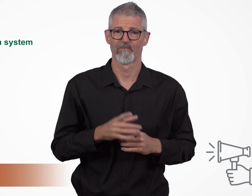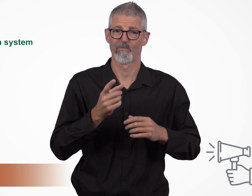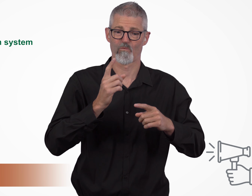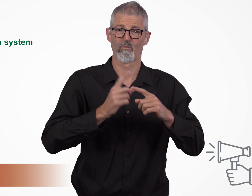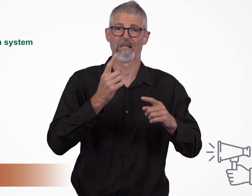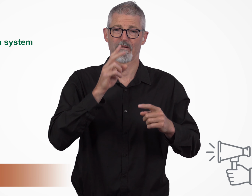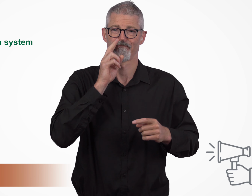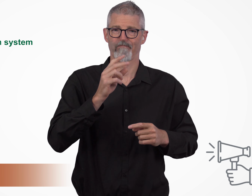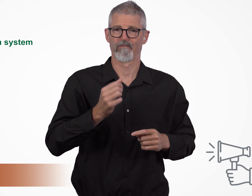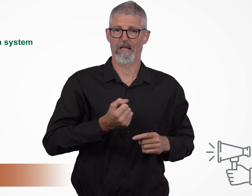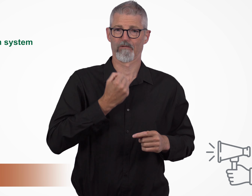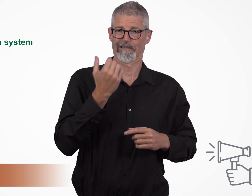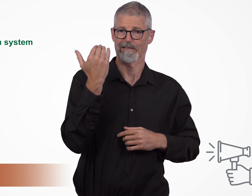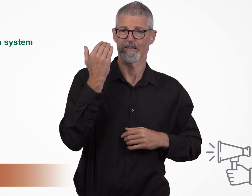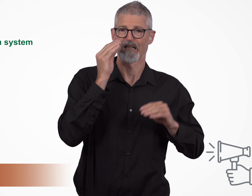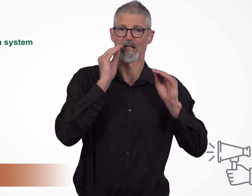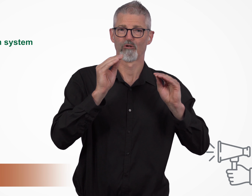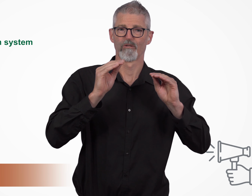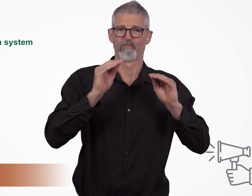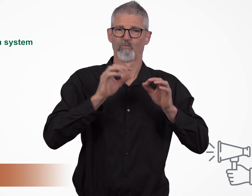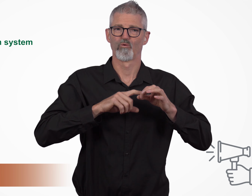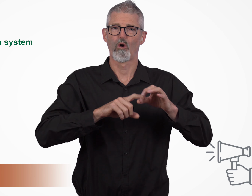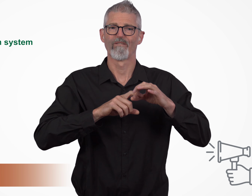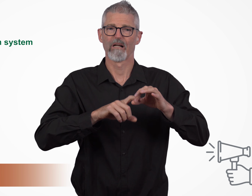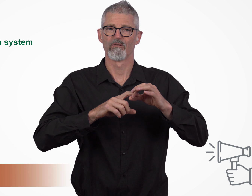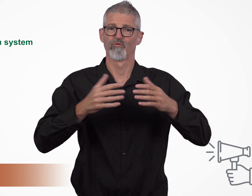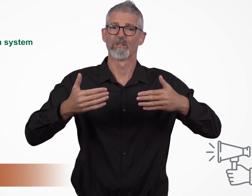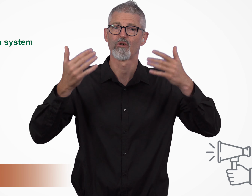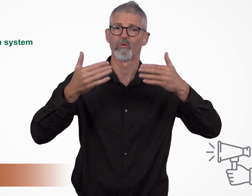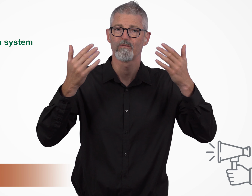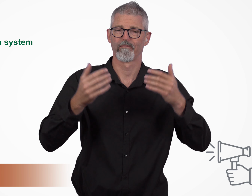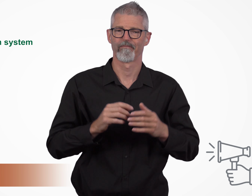At a glance we know from our recent education survey work: